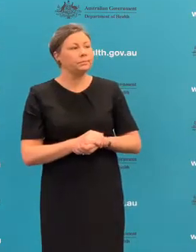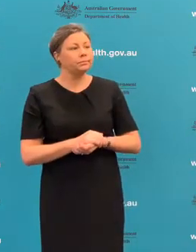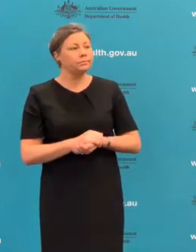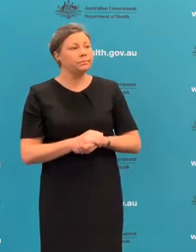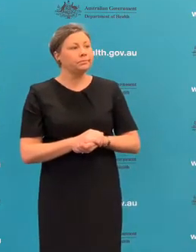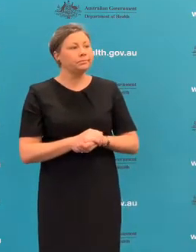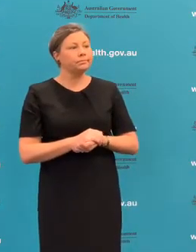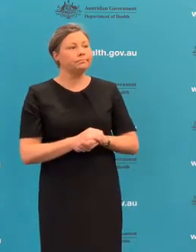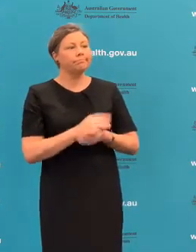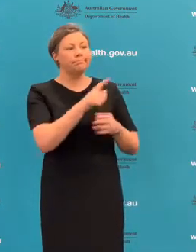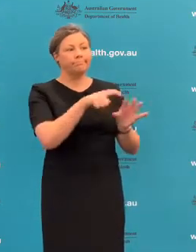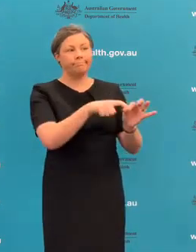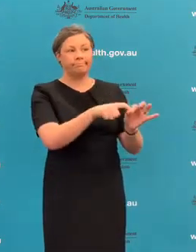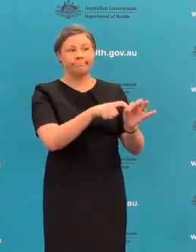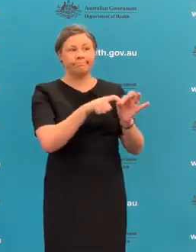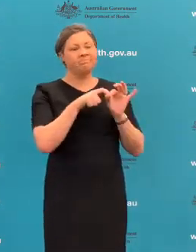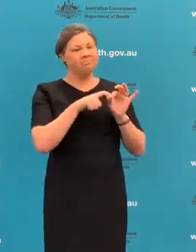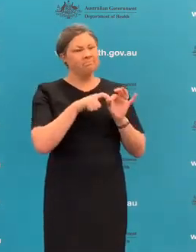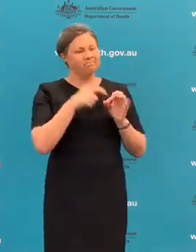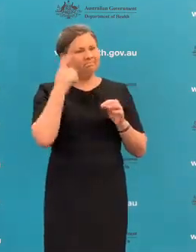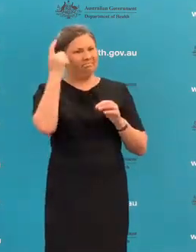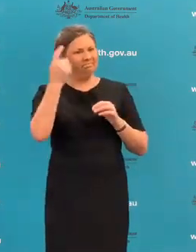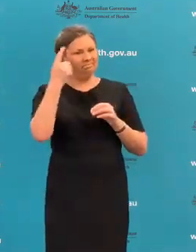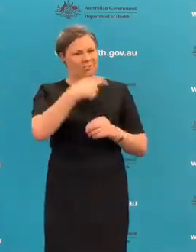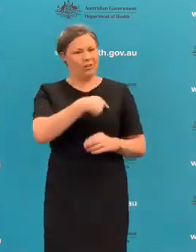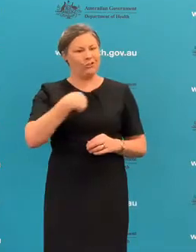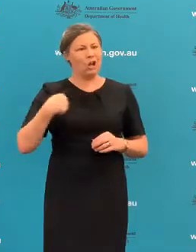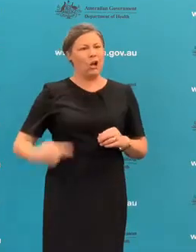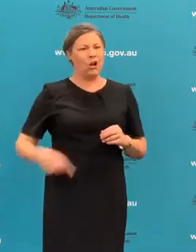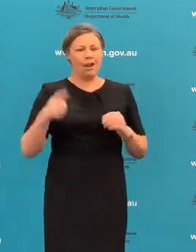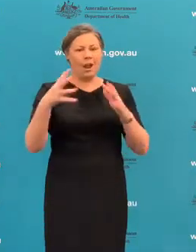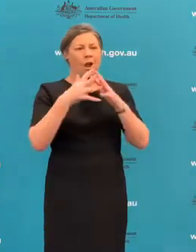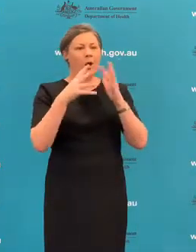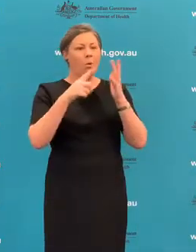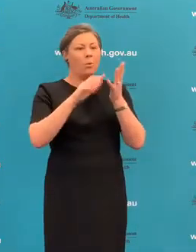emerged some amazing pictures out of Wuhan in China of a mass